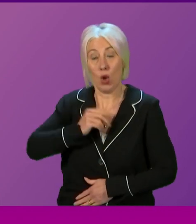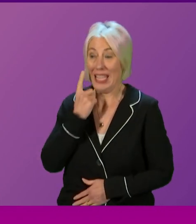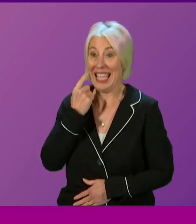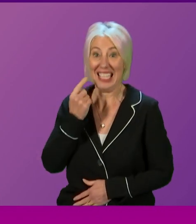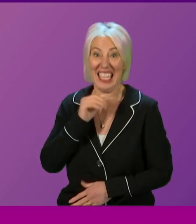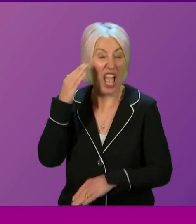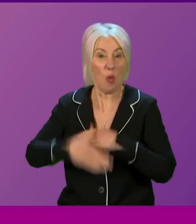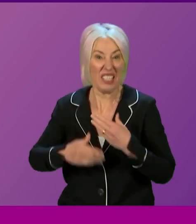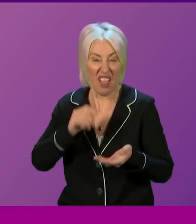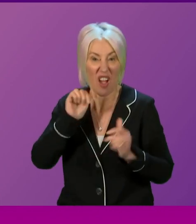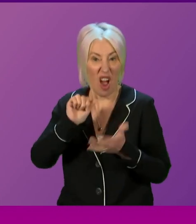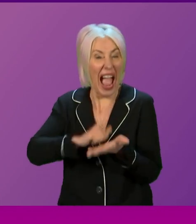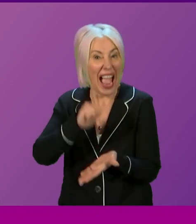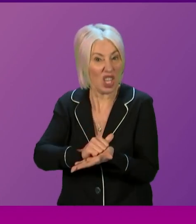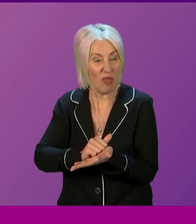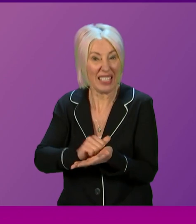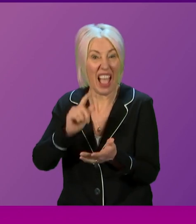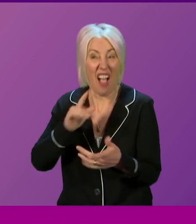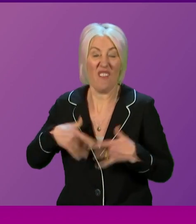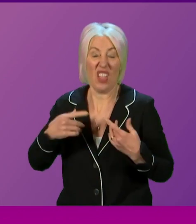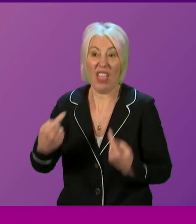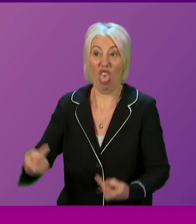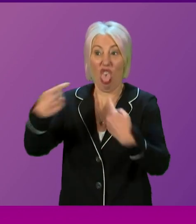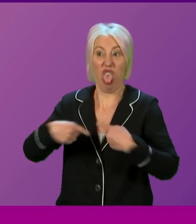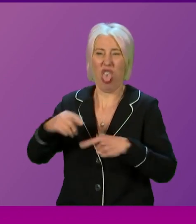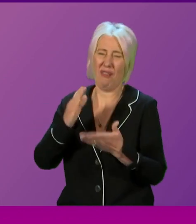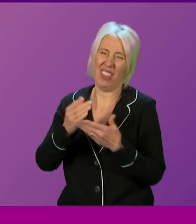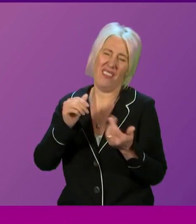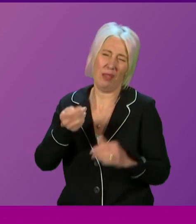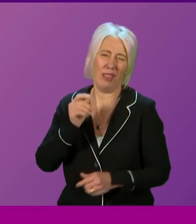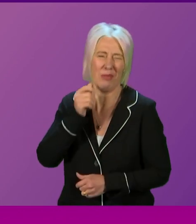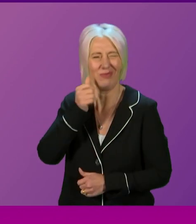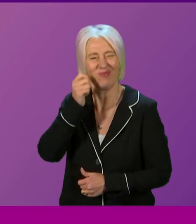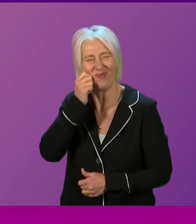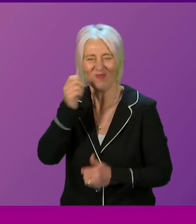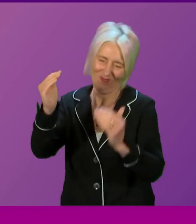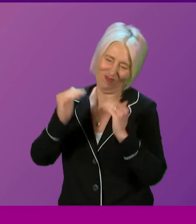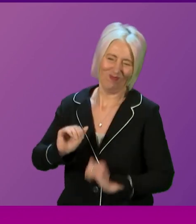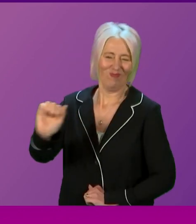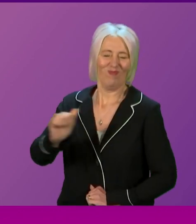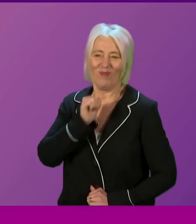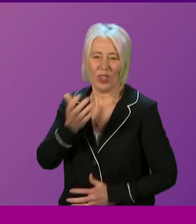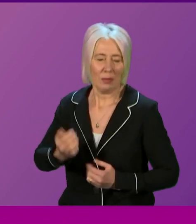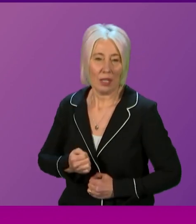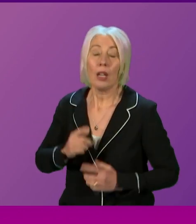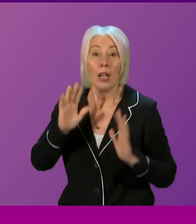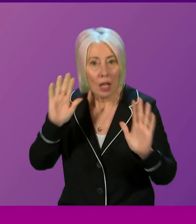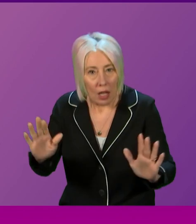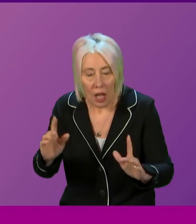Frankly, I find her broadside attack on me personally beneath her. Mr Cole-Hamilton, I have responded to your point of order.